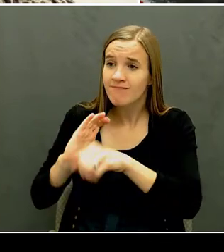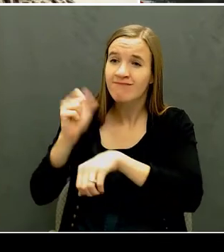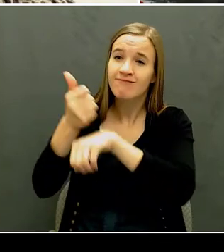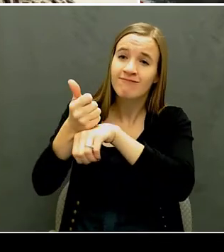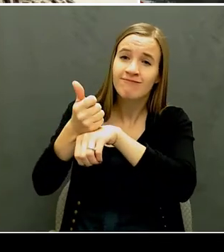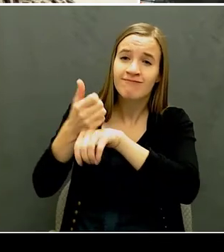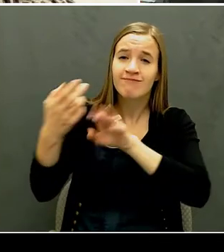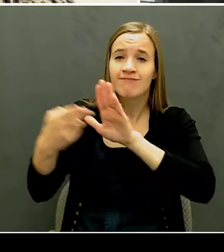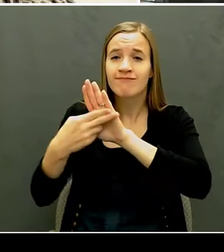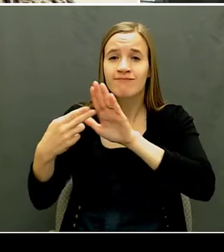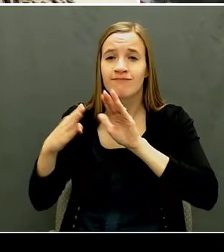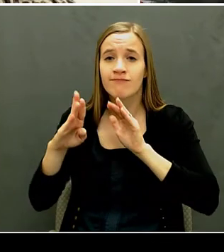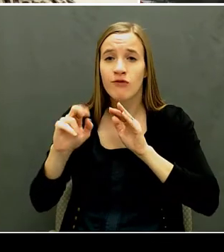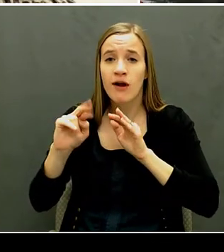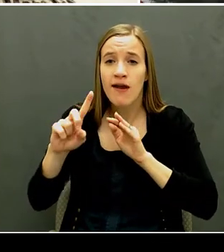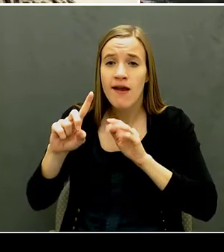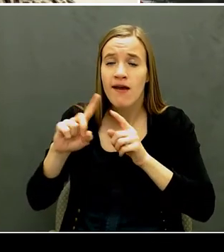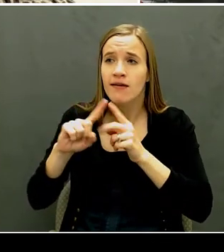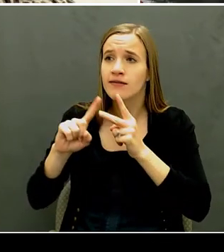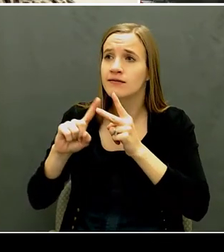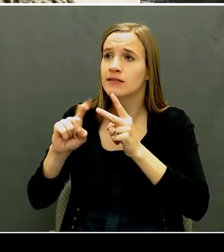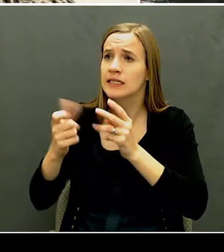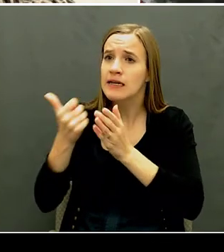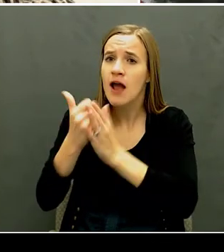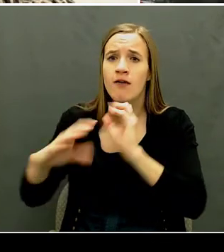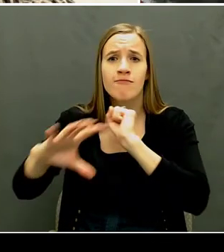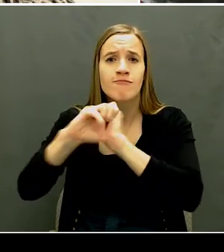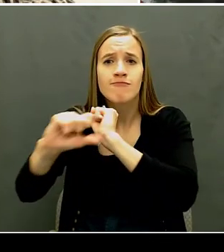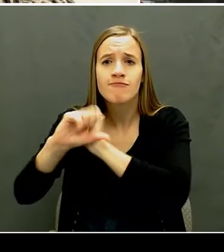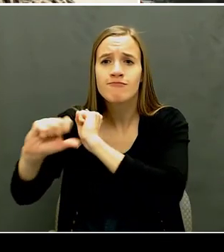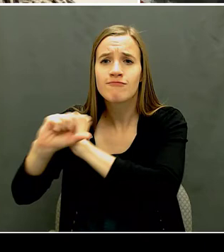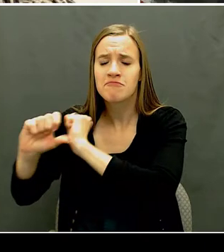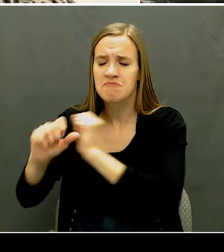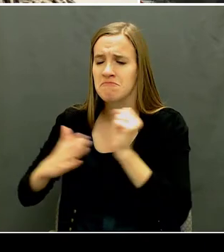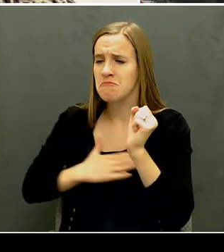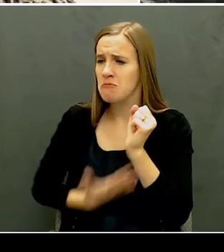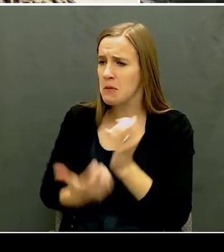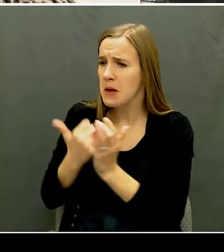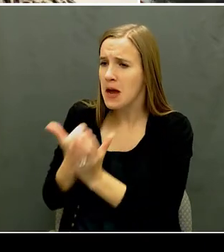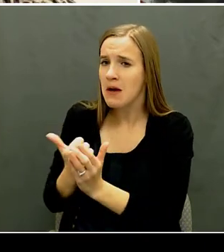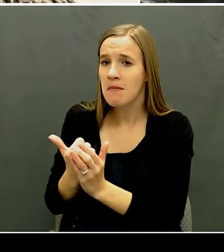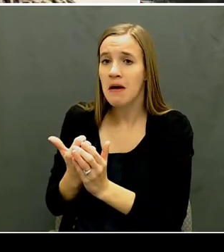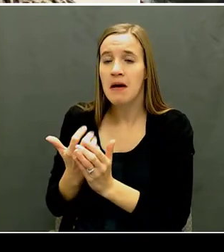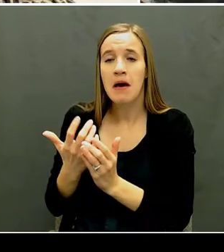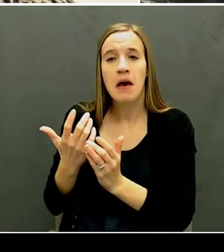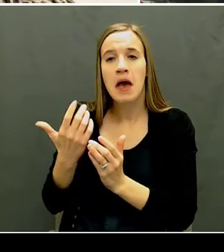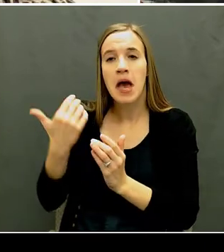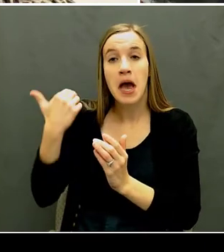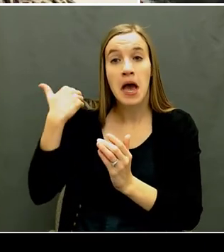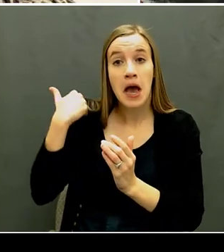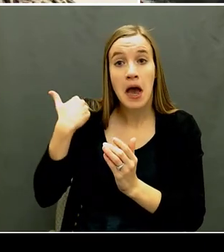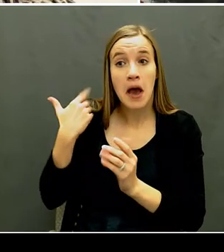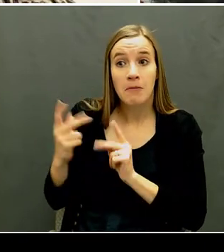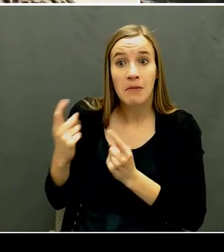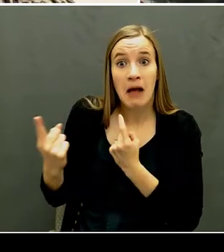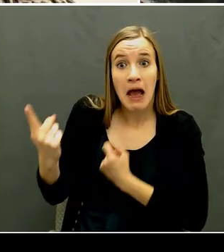create a message and how you can create a look and nobody really bit a couple years ago. You know,